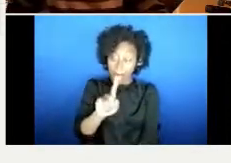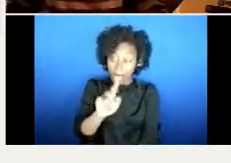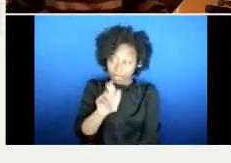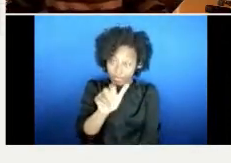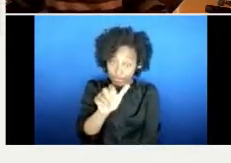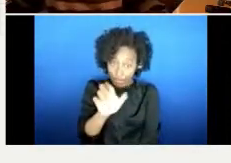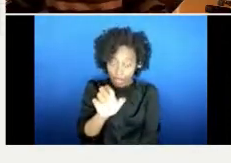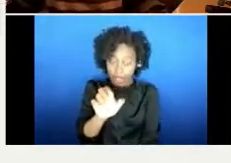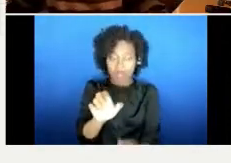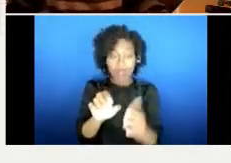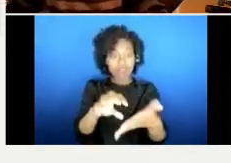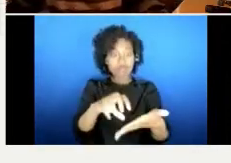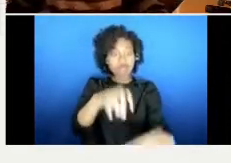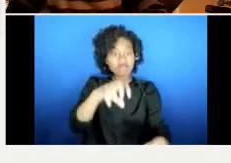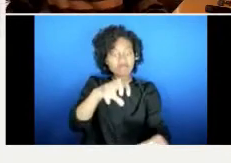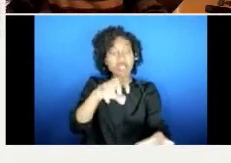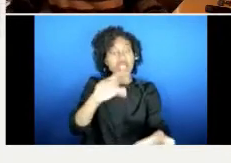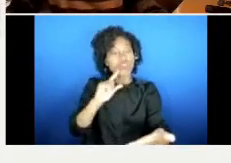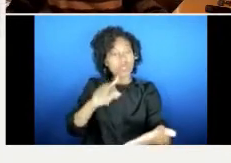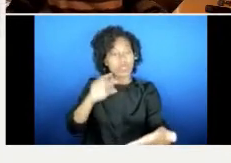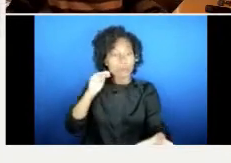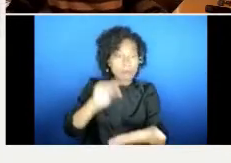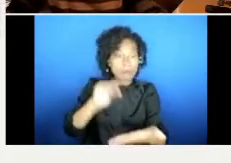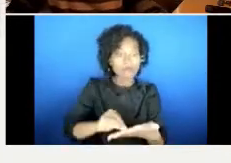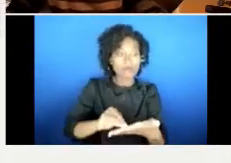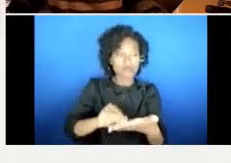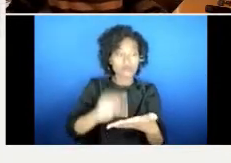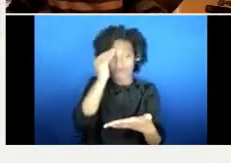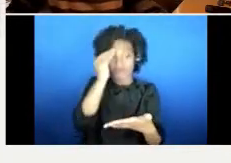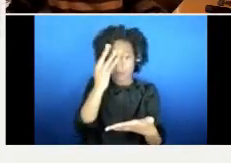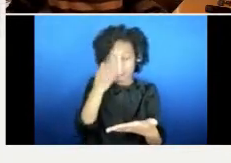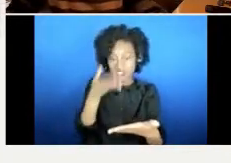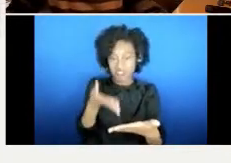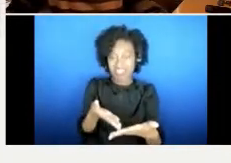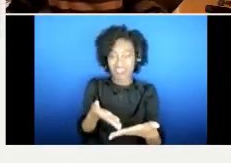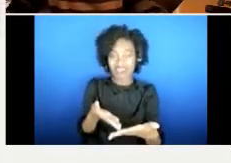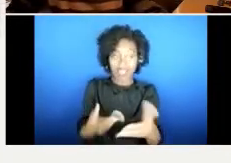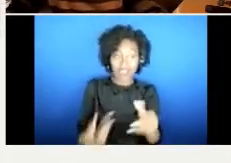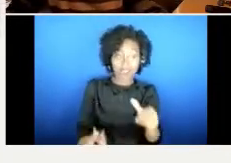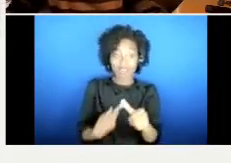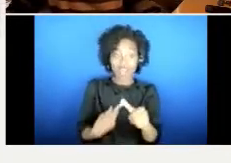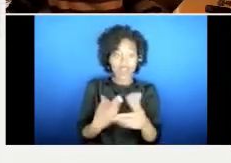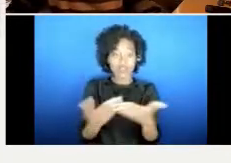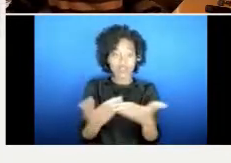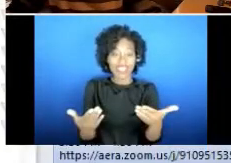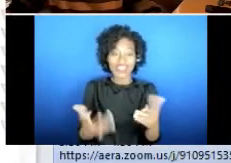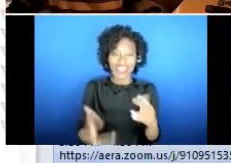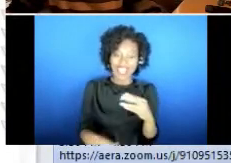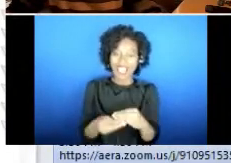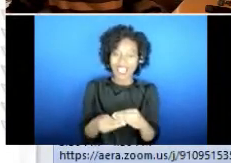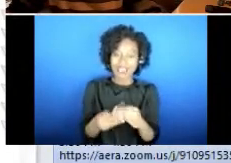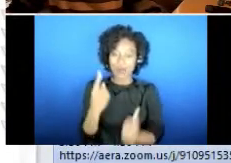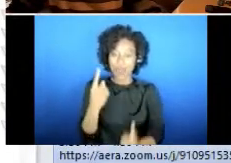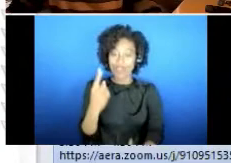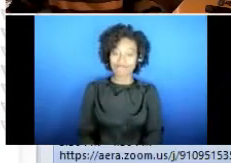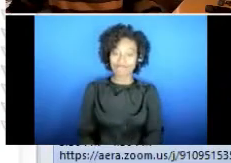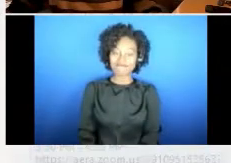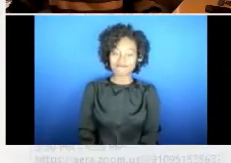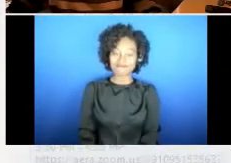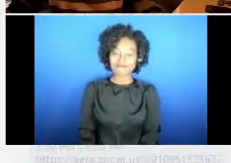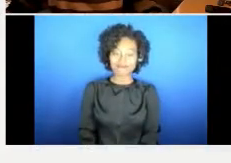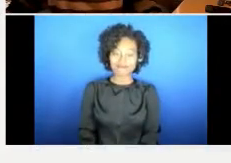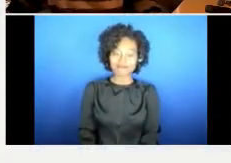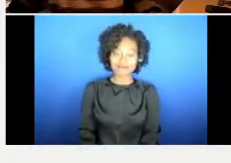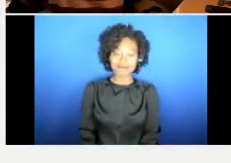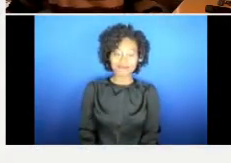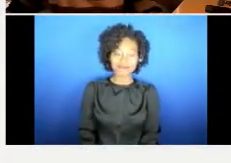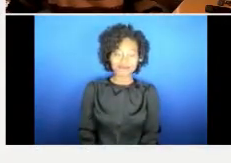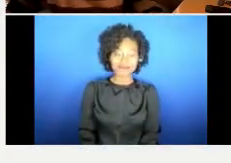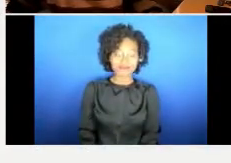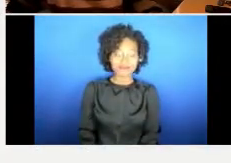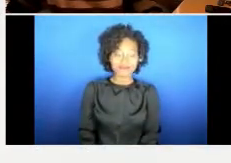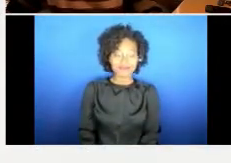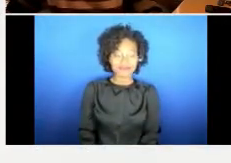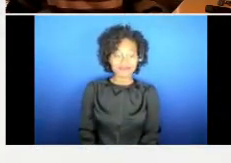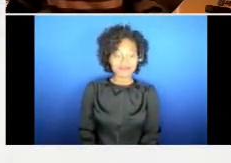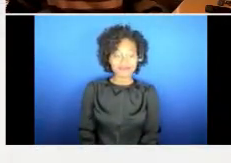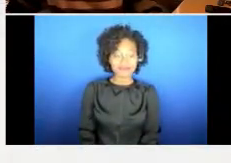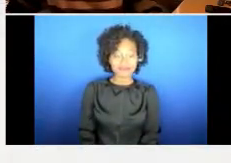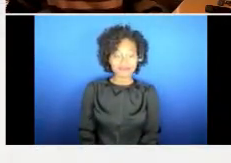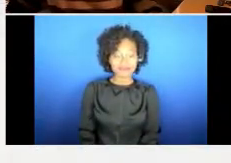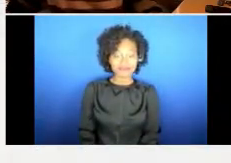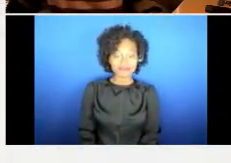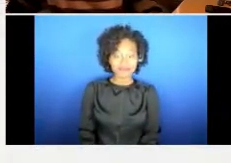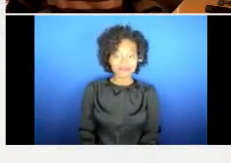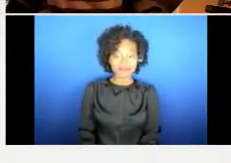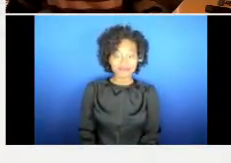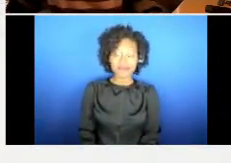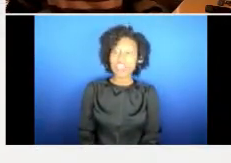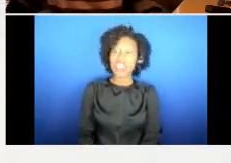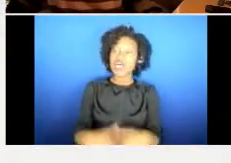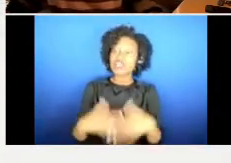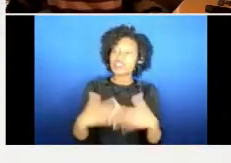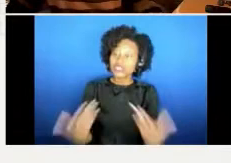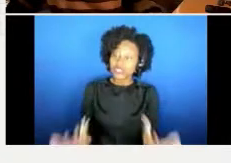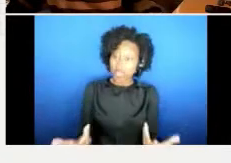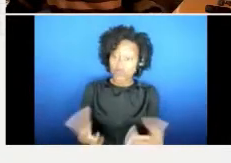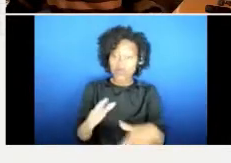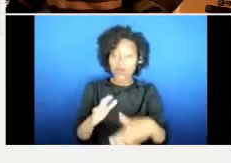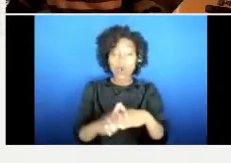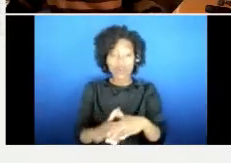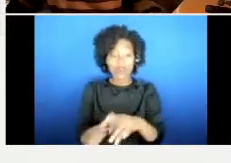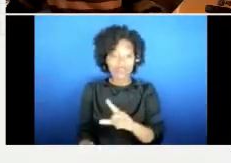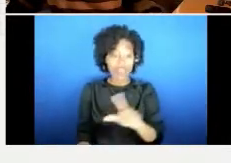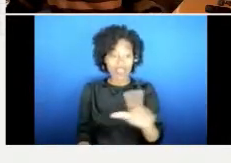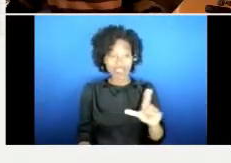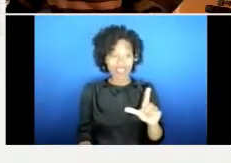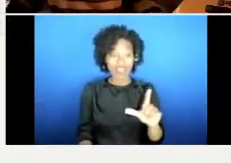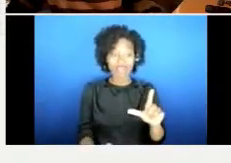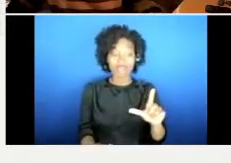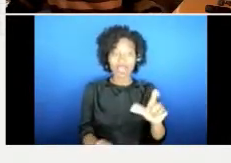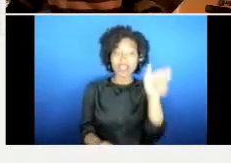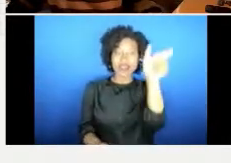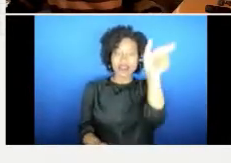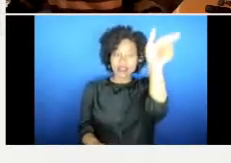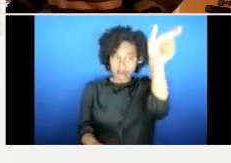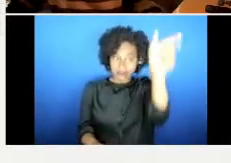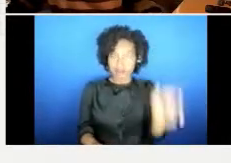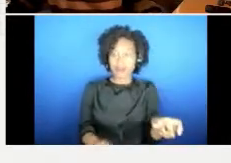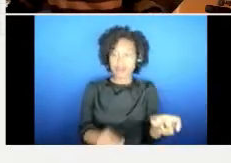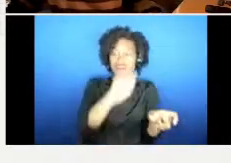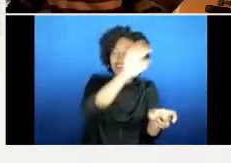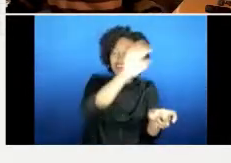is: how to add a module. So on the left EVOQ bar, you see on the bottom left corner you